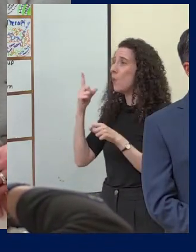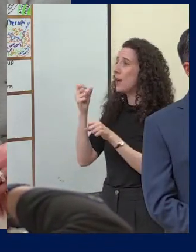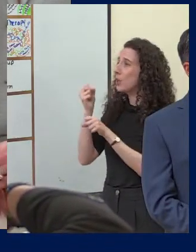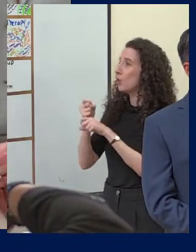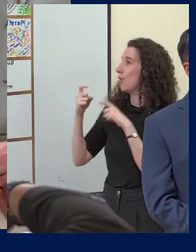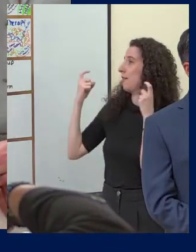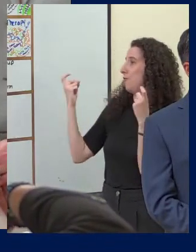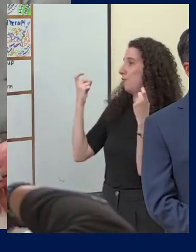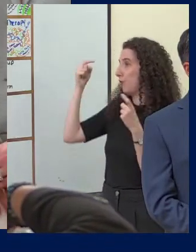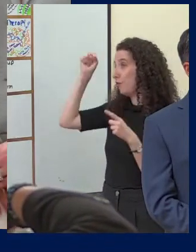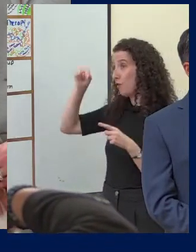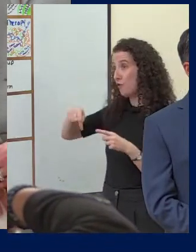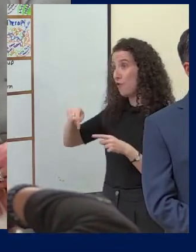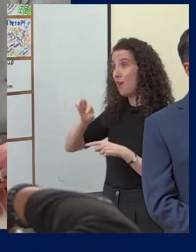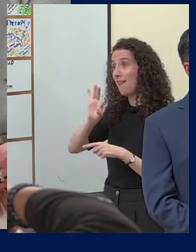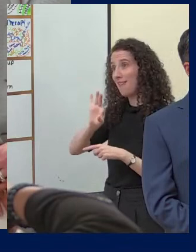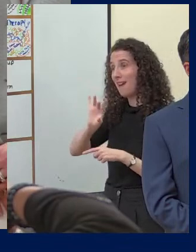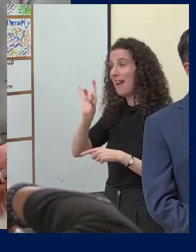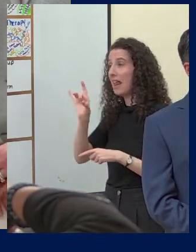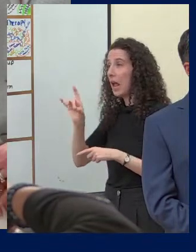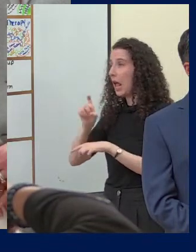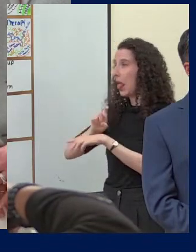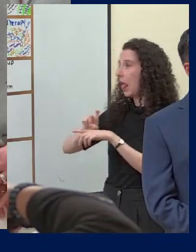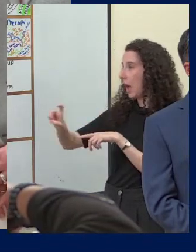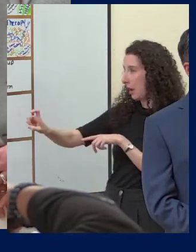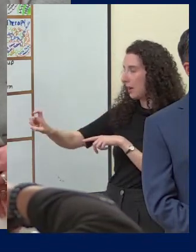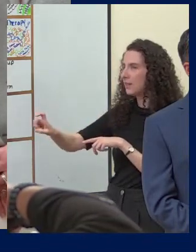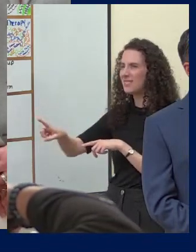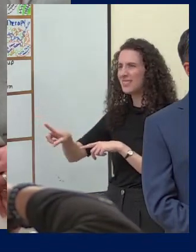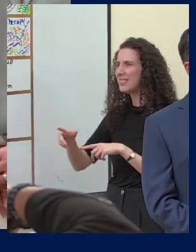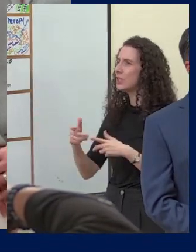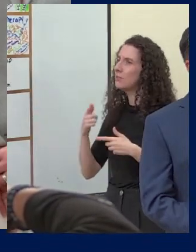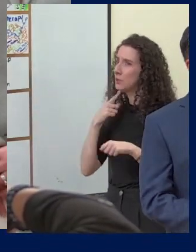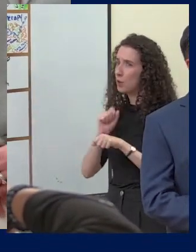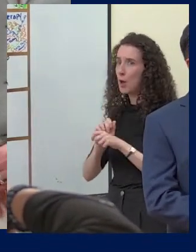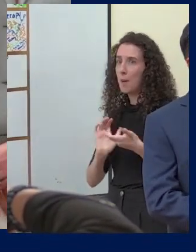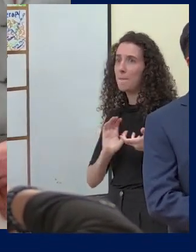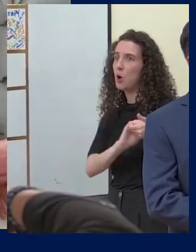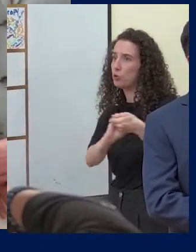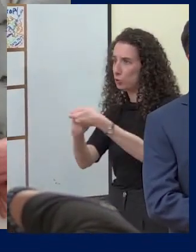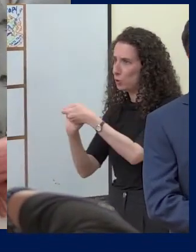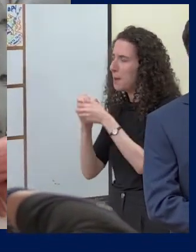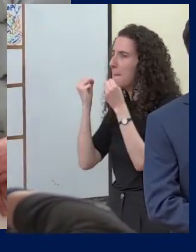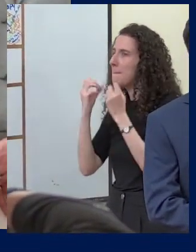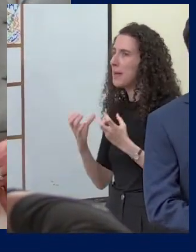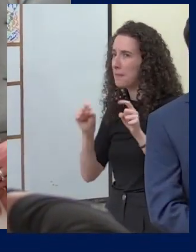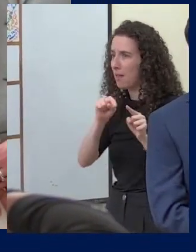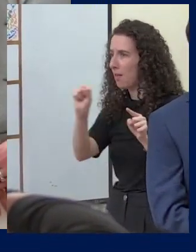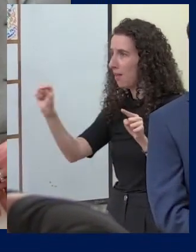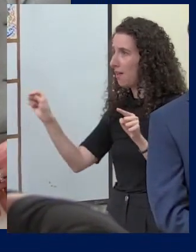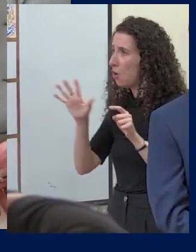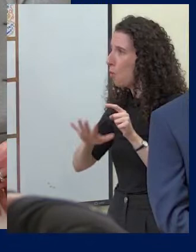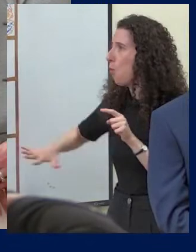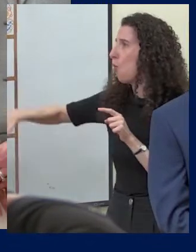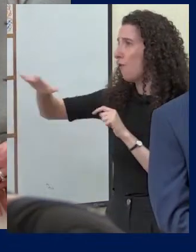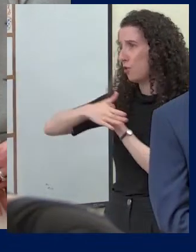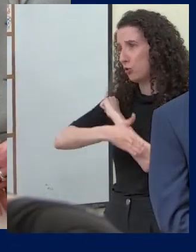This is with so many partners across the country, and we often say we could not have done this alone.